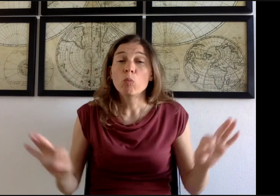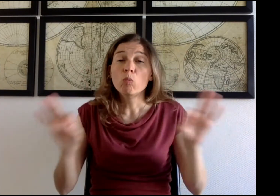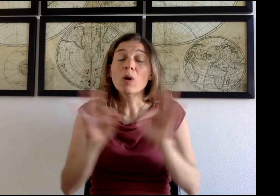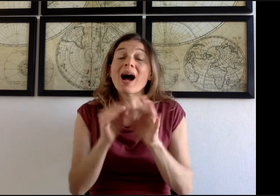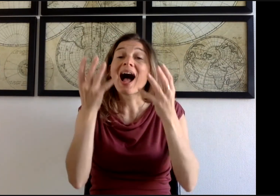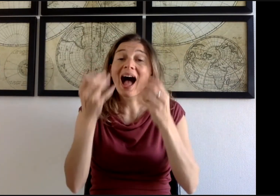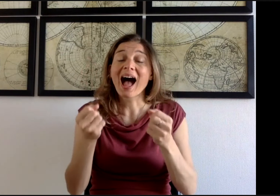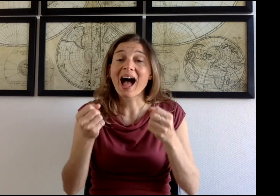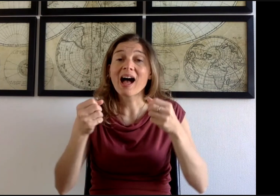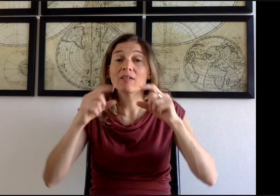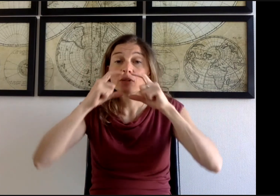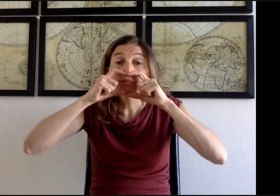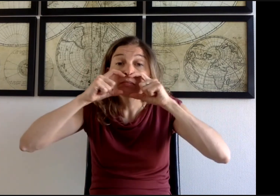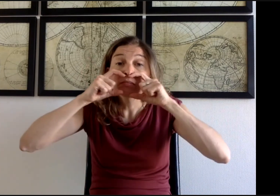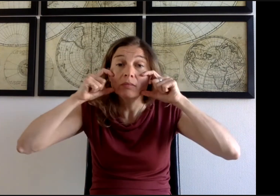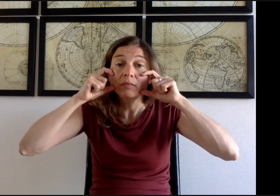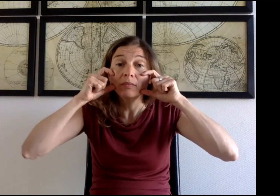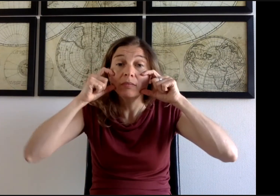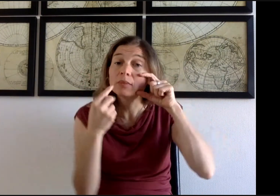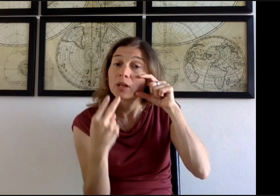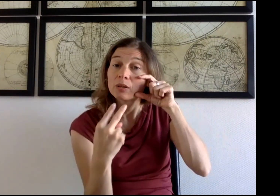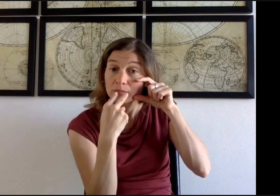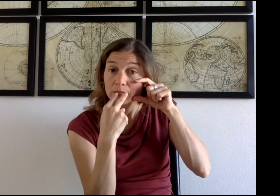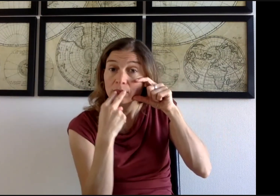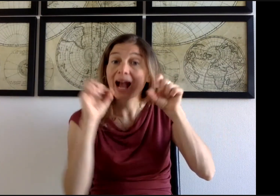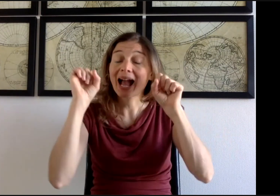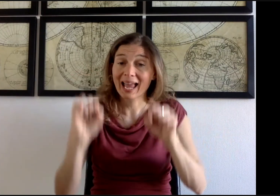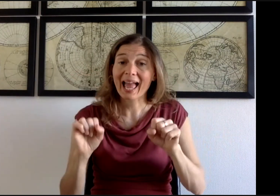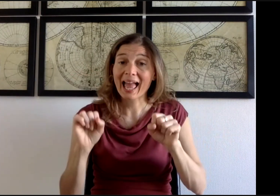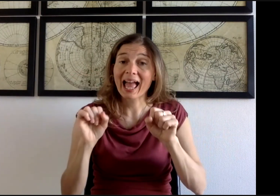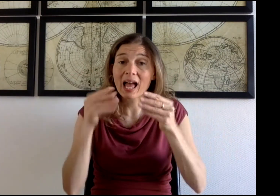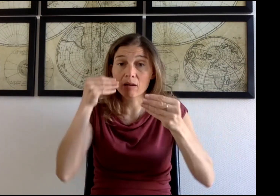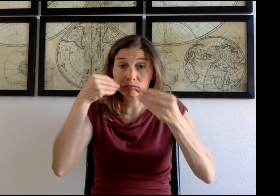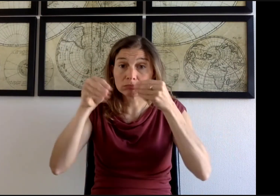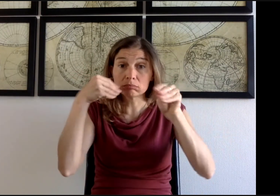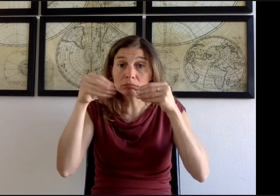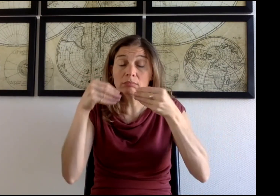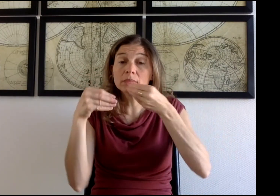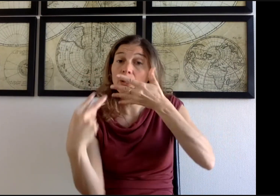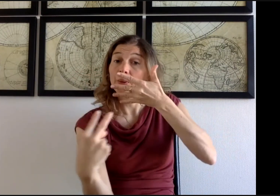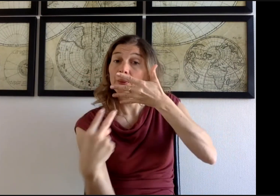or something that you are able to read also the lips. That maybe sounded funny...